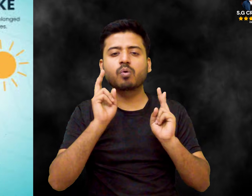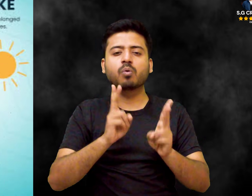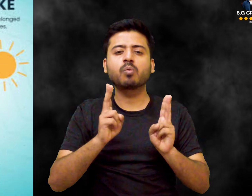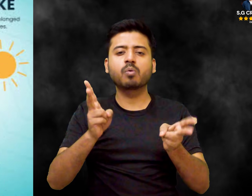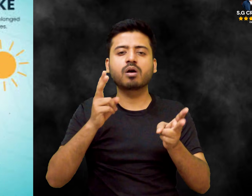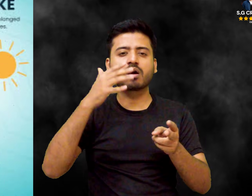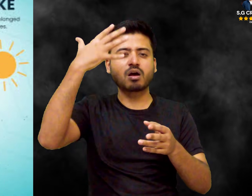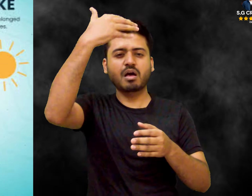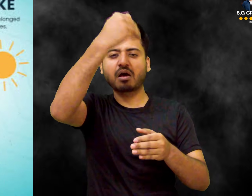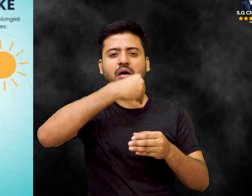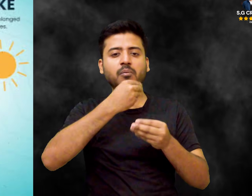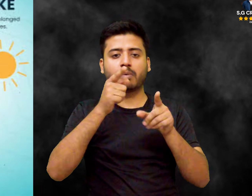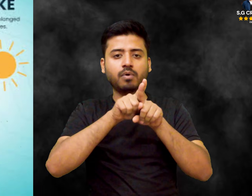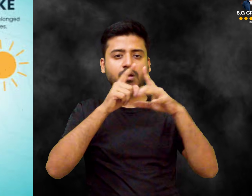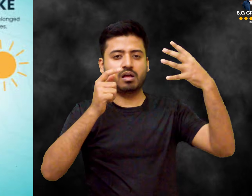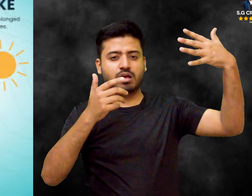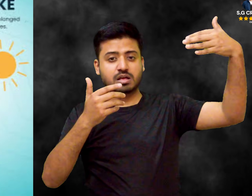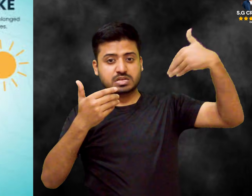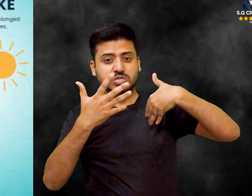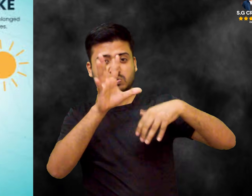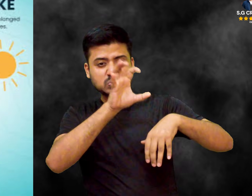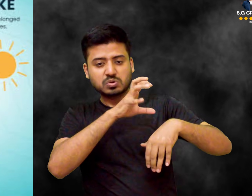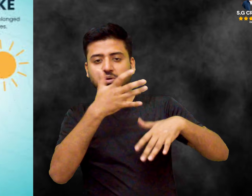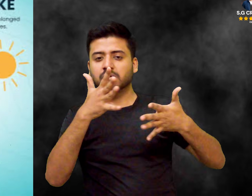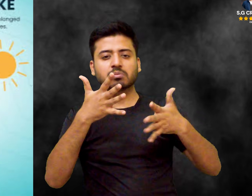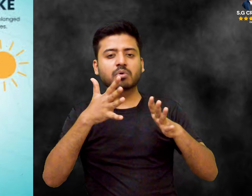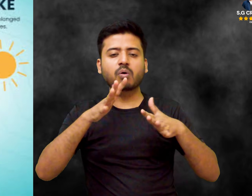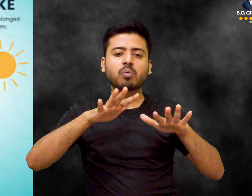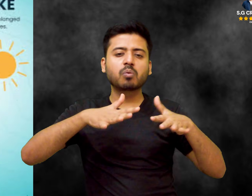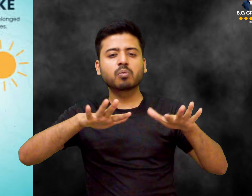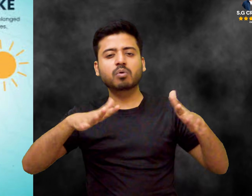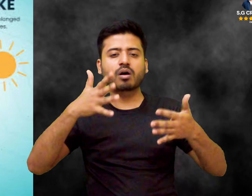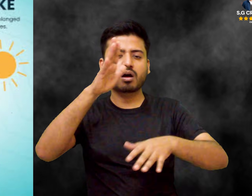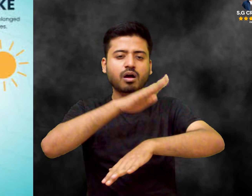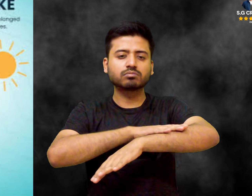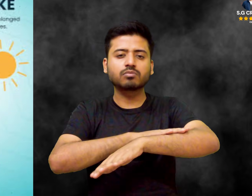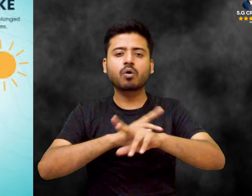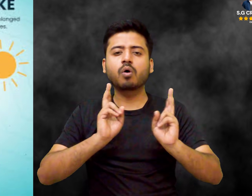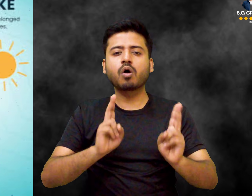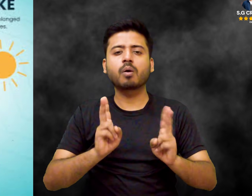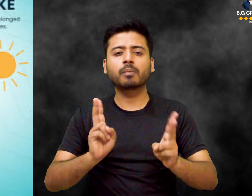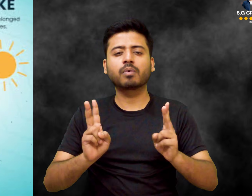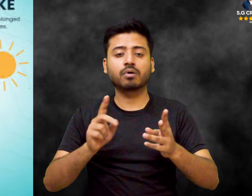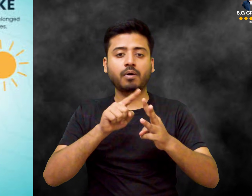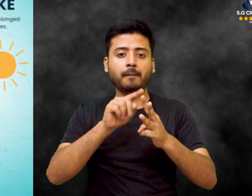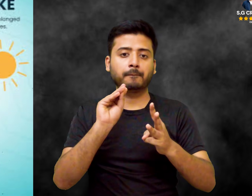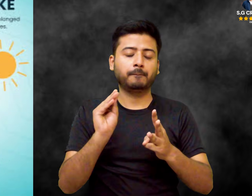and frequent urination. Safe sunshine mission to safely maintain levels. Aim for 10 to 30